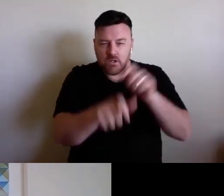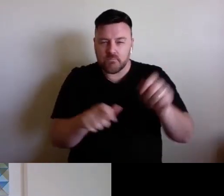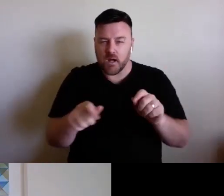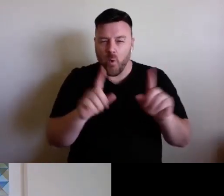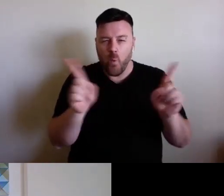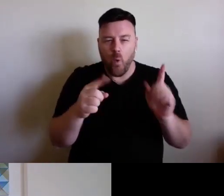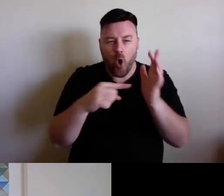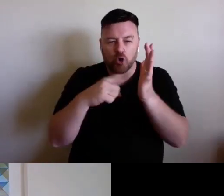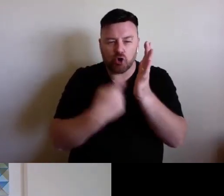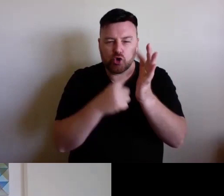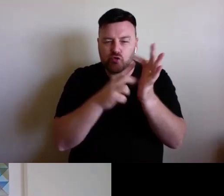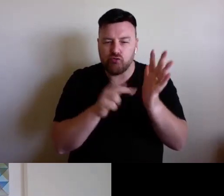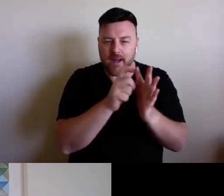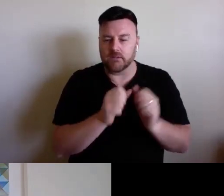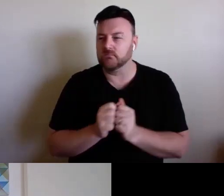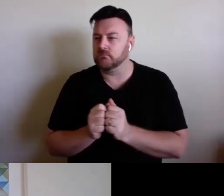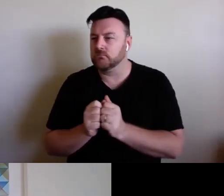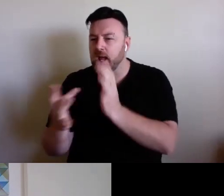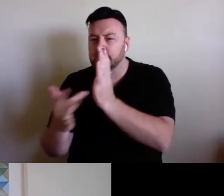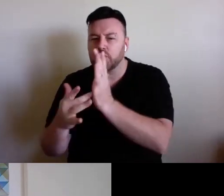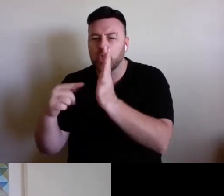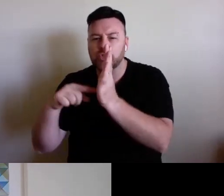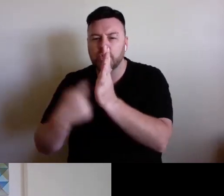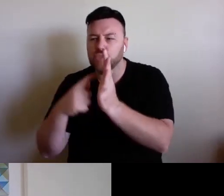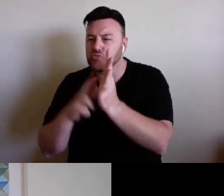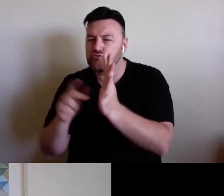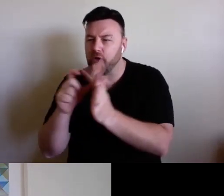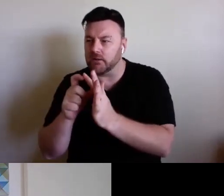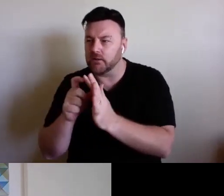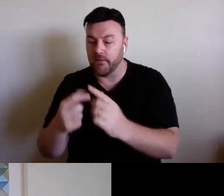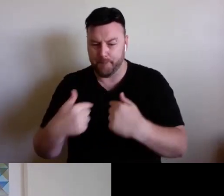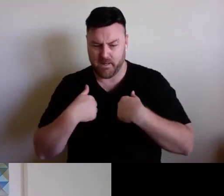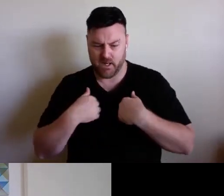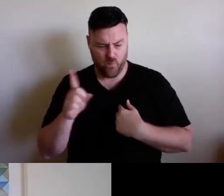ideas, my networks, my spaces?" Whatever it is that you've got - how